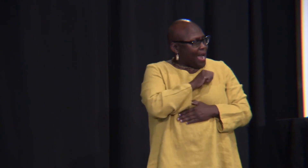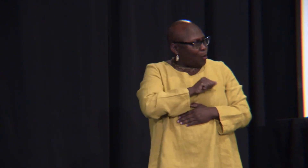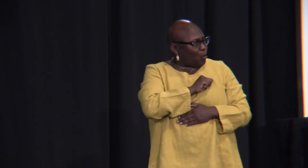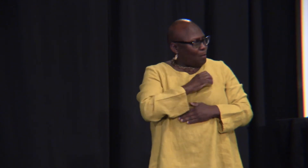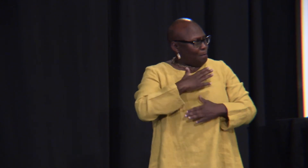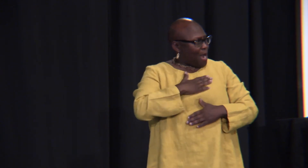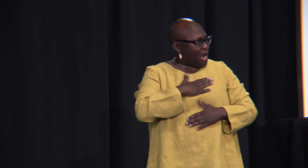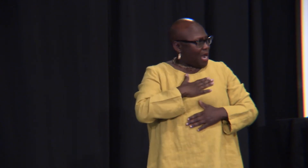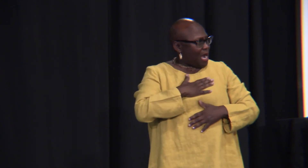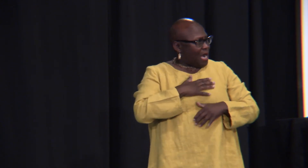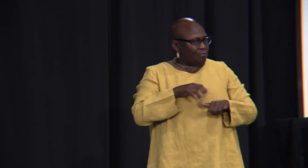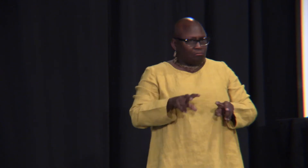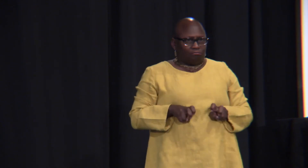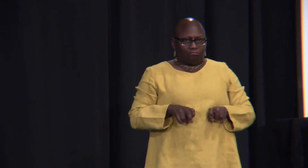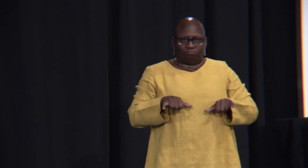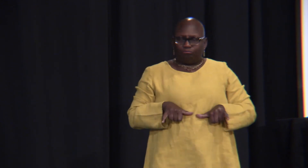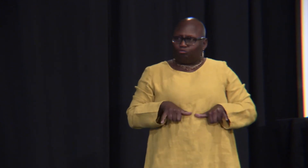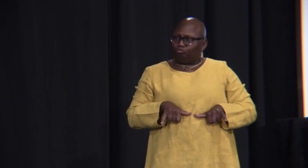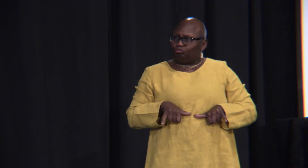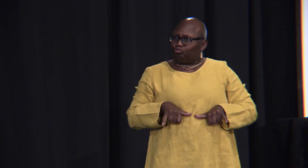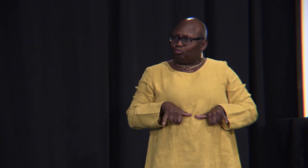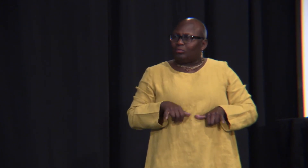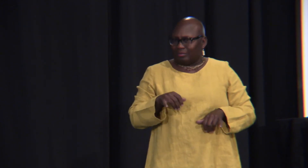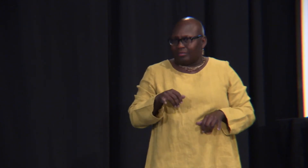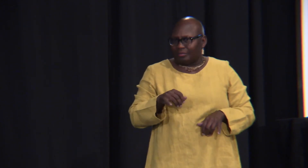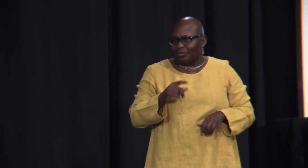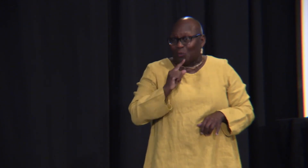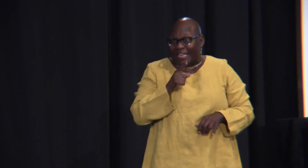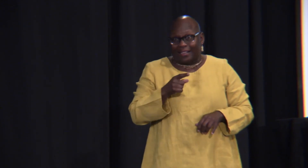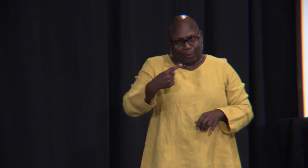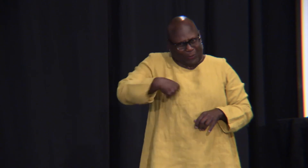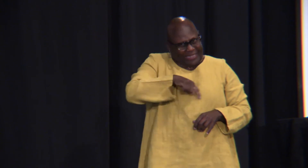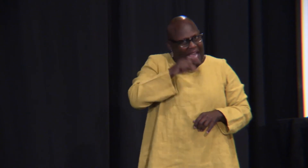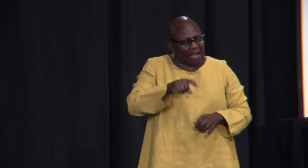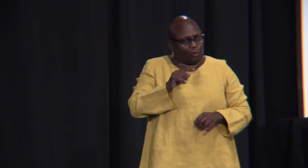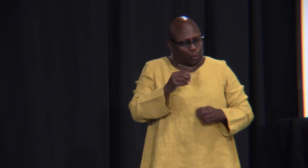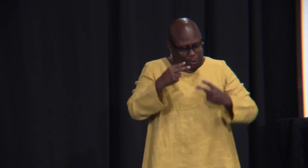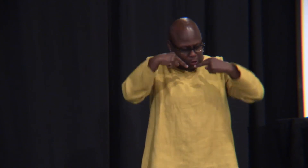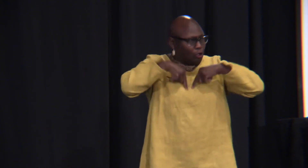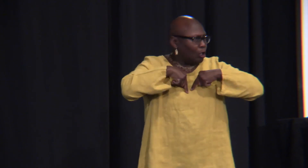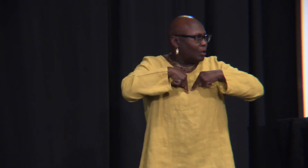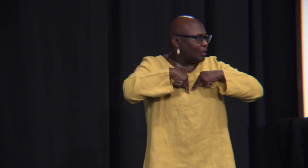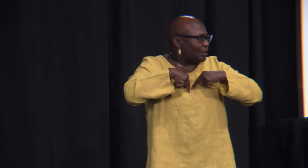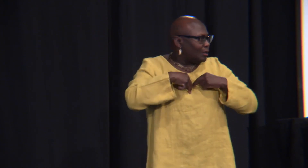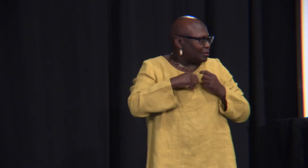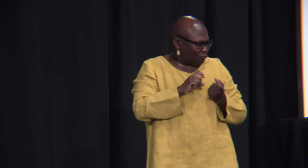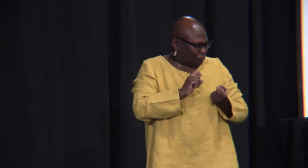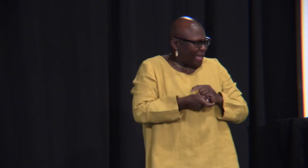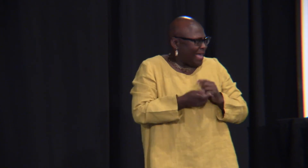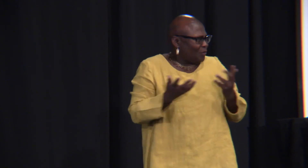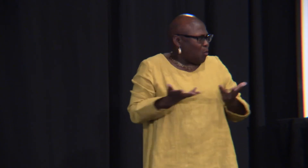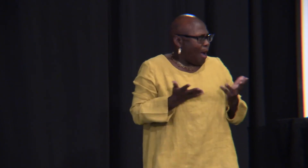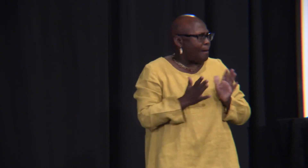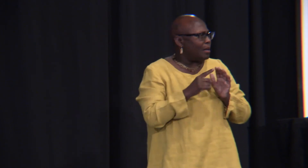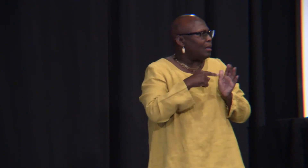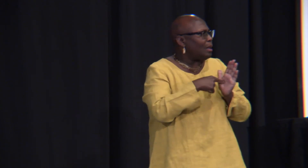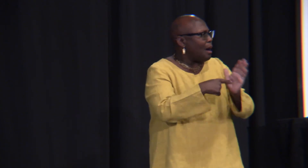Systems are subject to the laws of inertia particularly because they are so big.